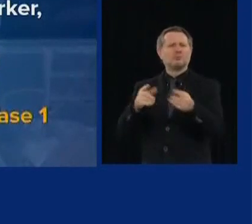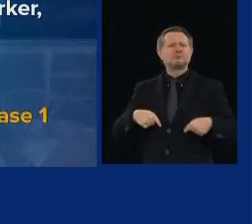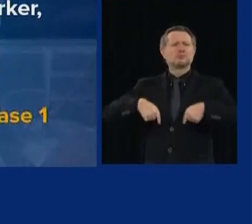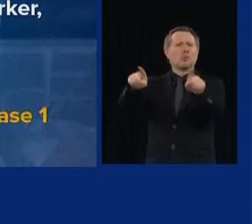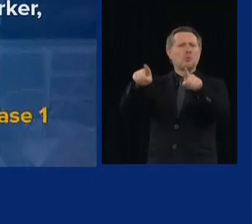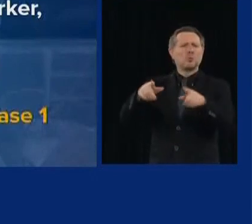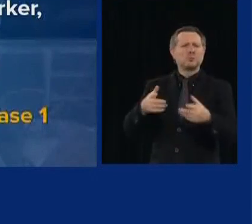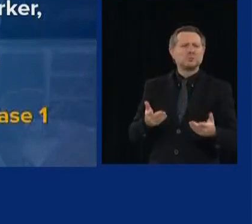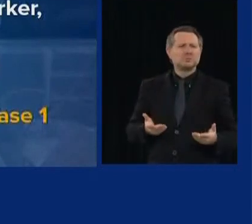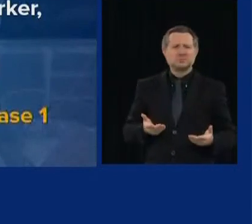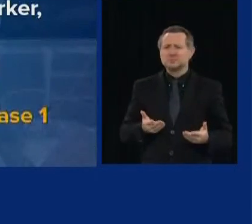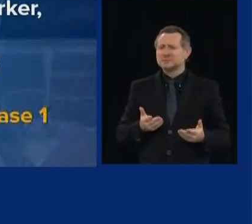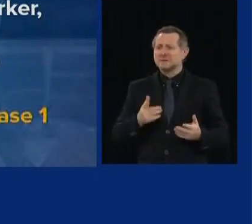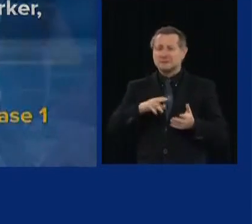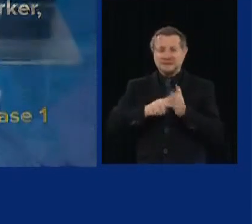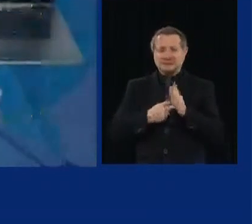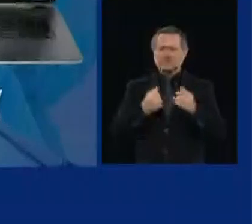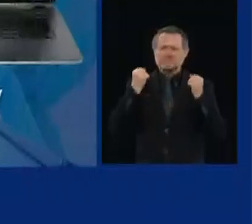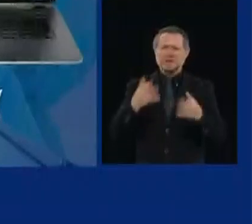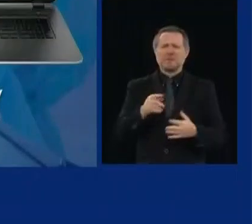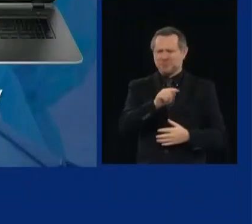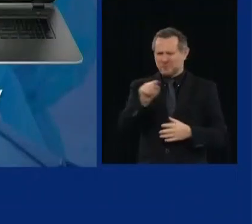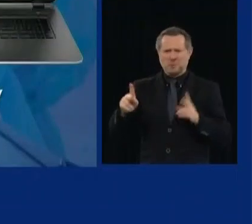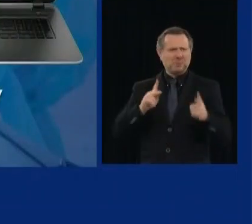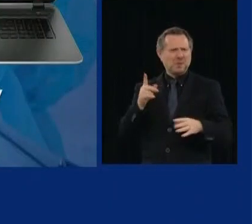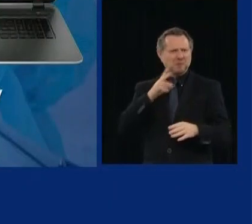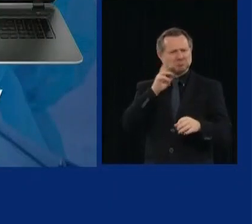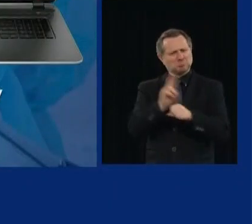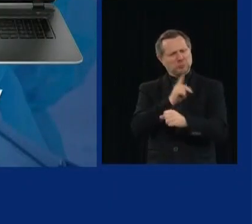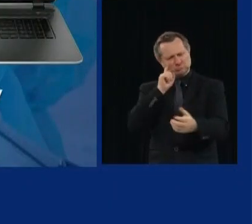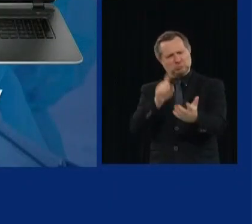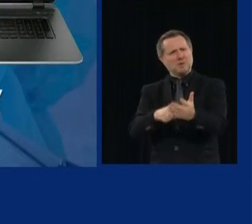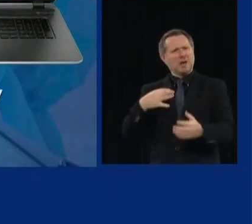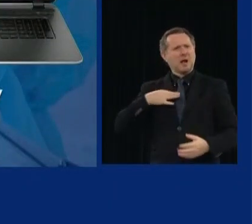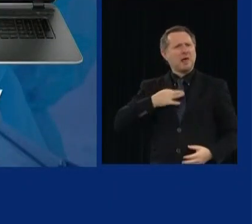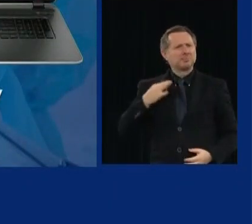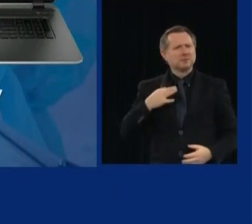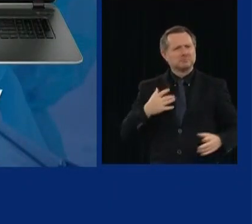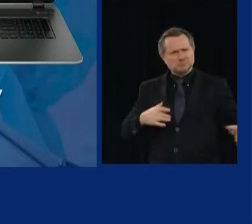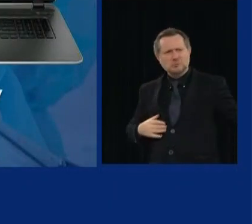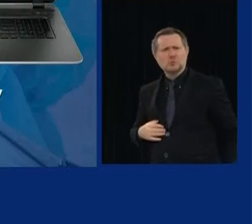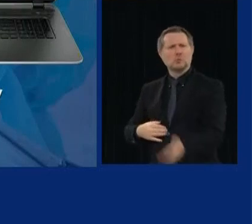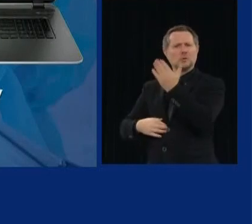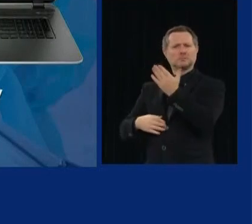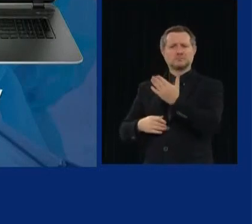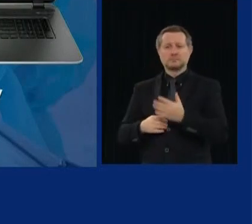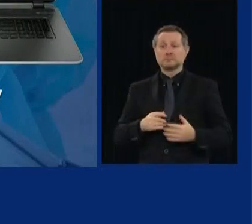HAVE COVID SYMPTOMS, SO, IT'S A